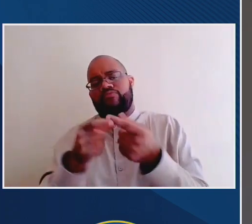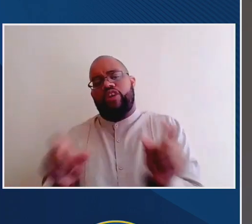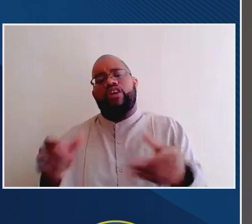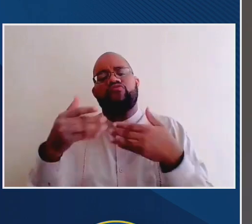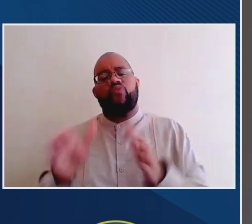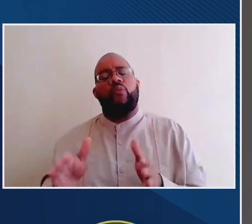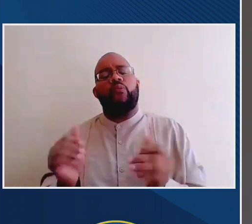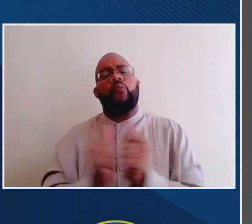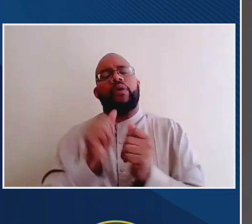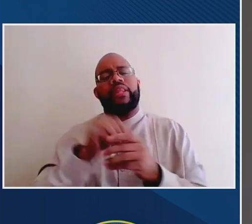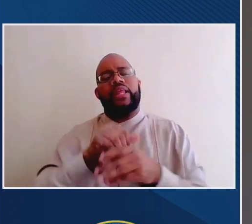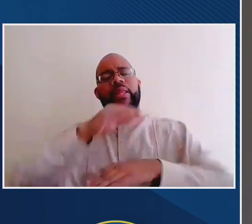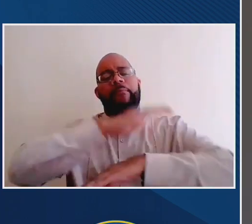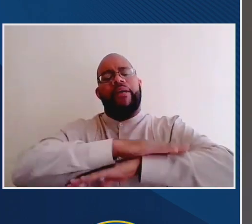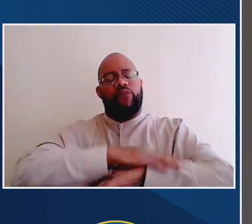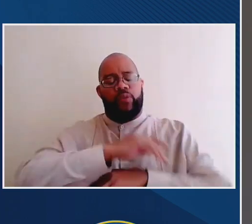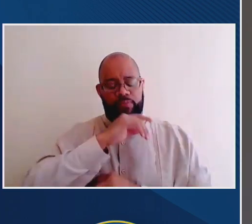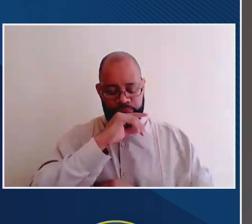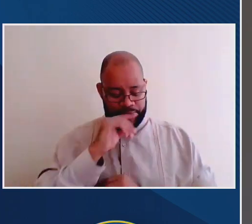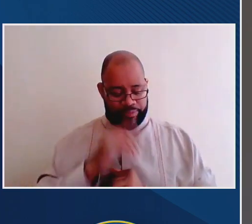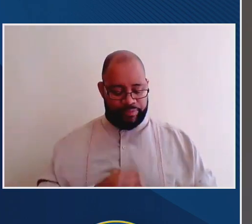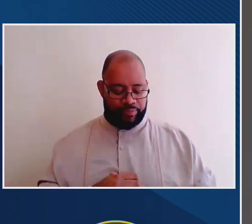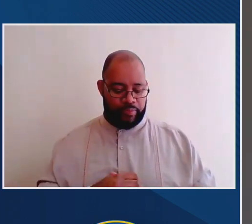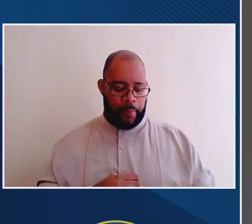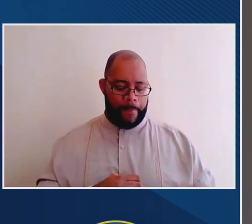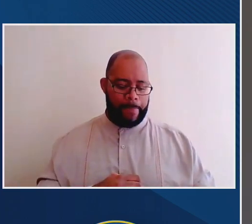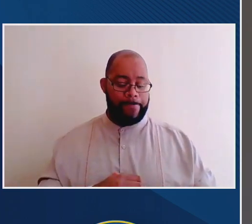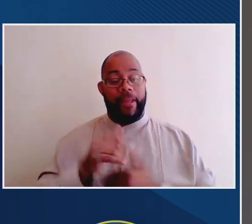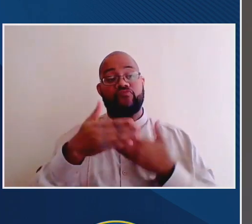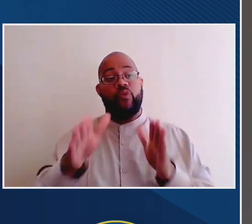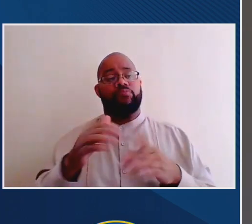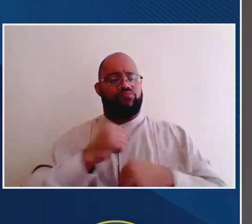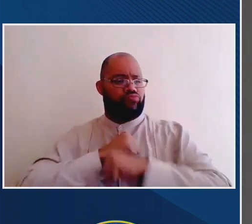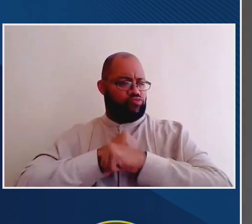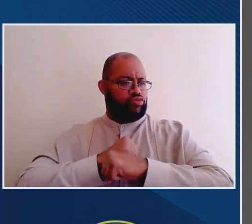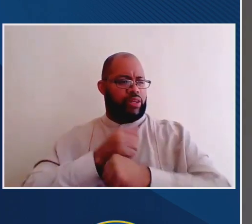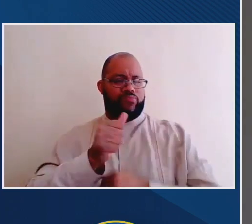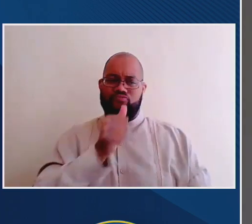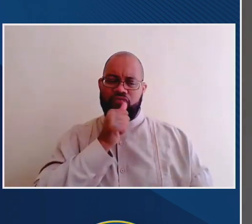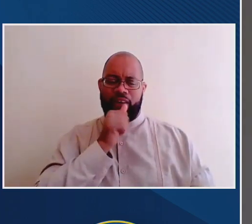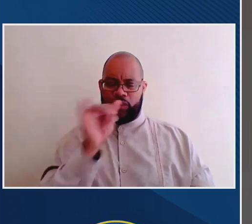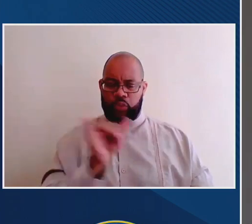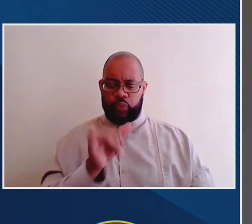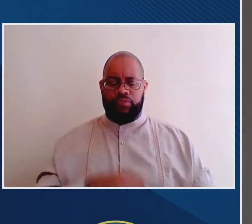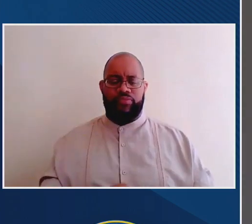platform. These rooms are secure and private virtual spaces where there will be